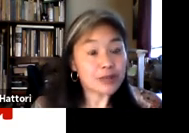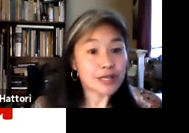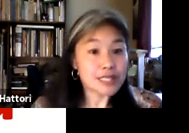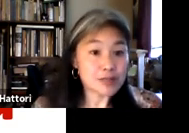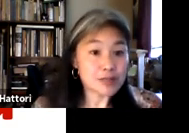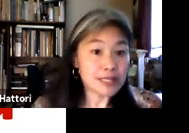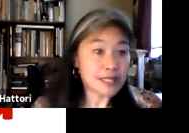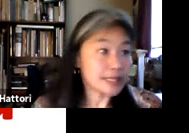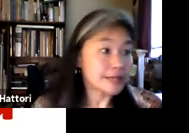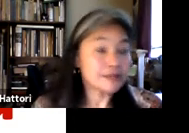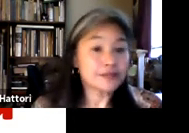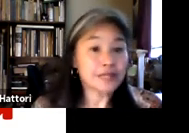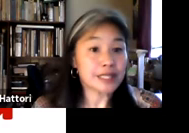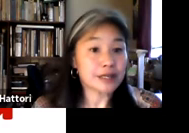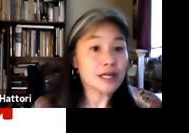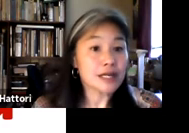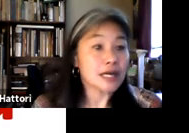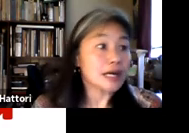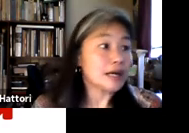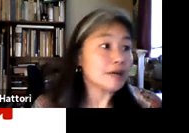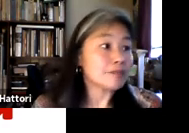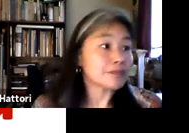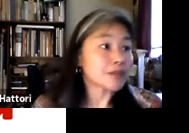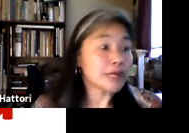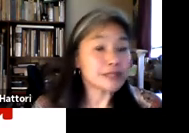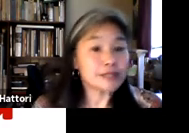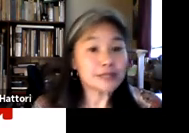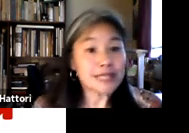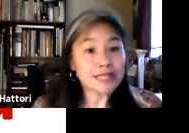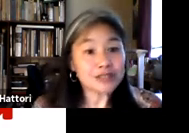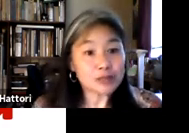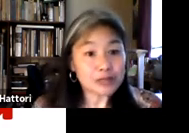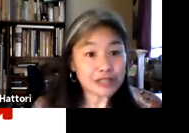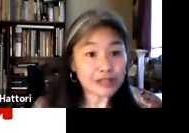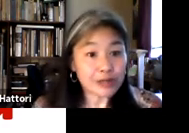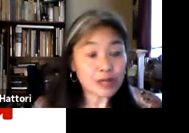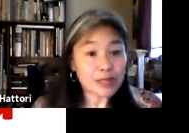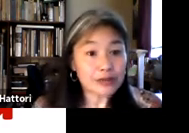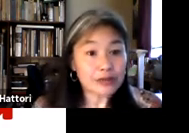elementary school, a hospital. So very much became a small town